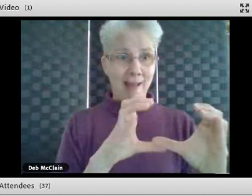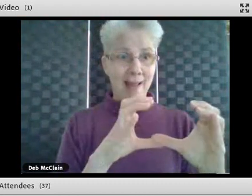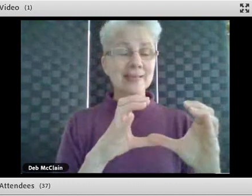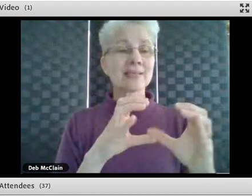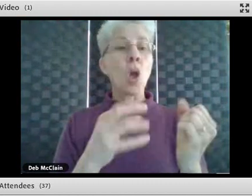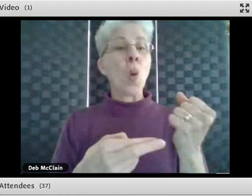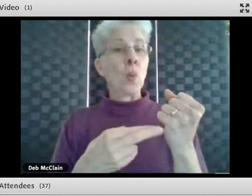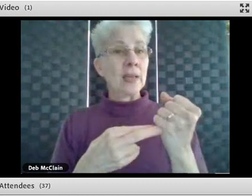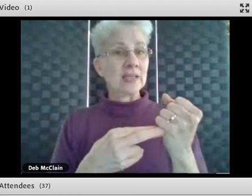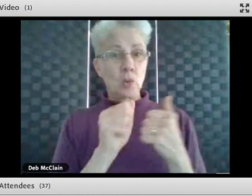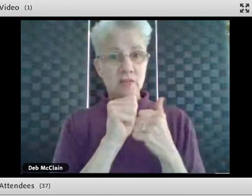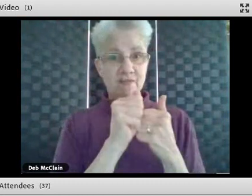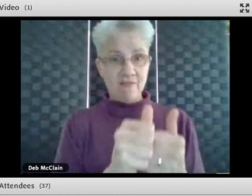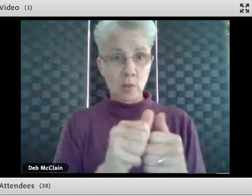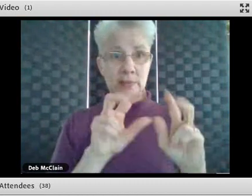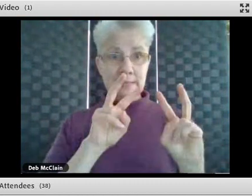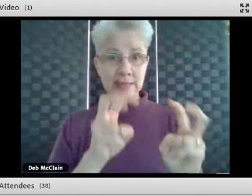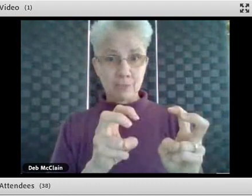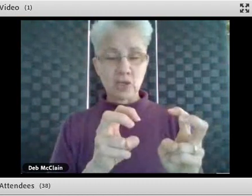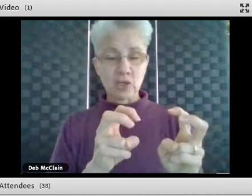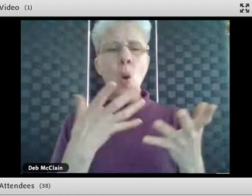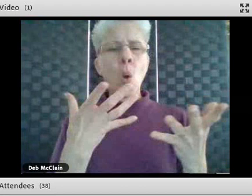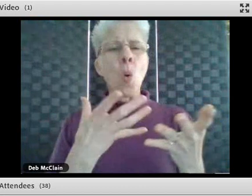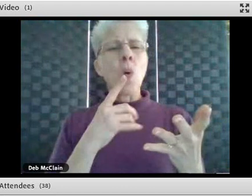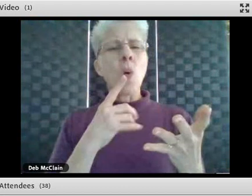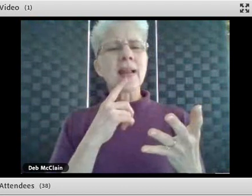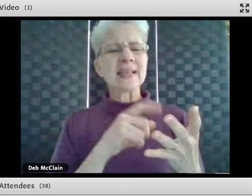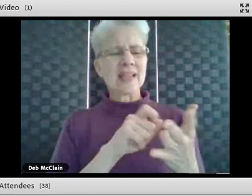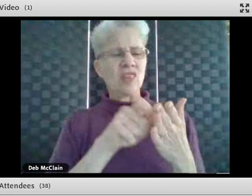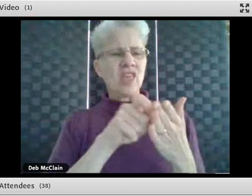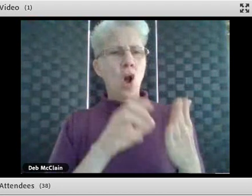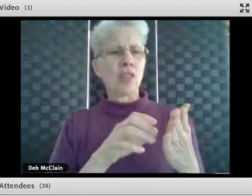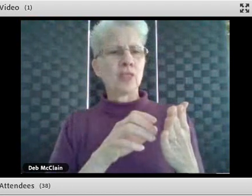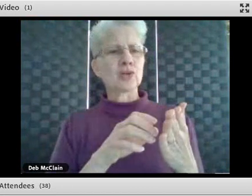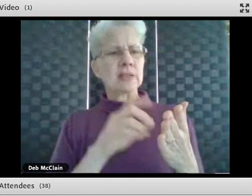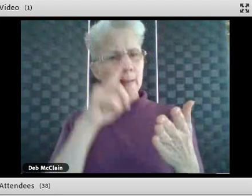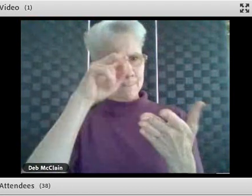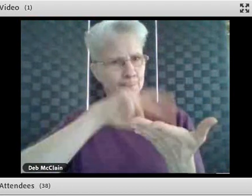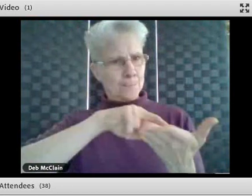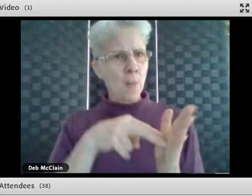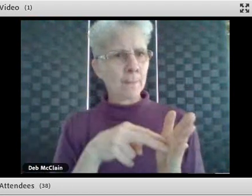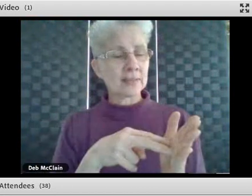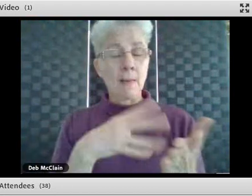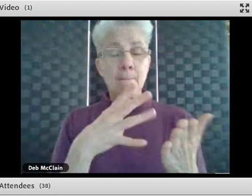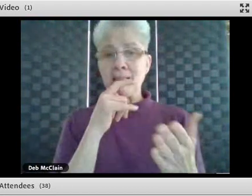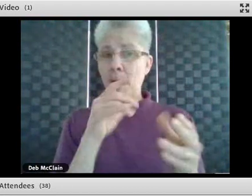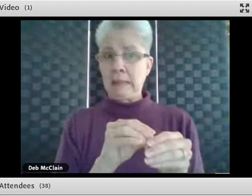according to subject is, what is the author's intent? And that may not always be clear.